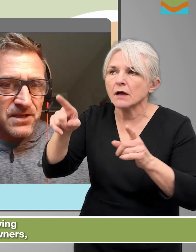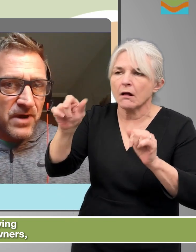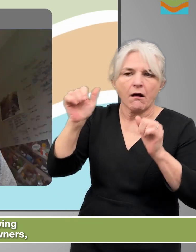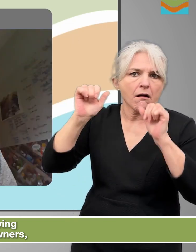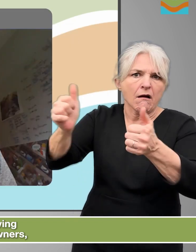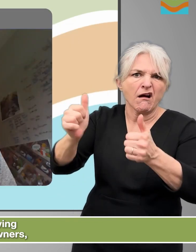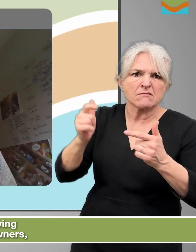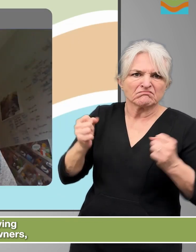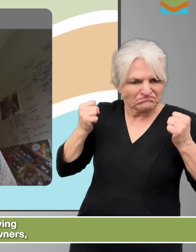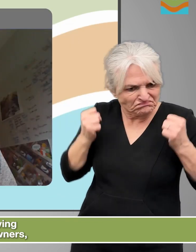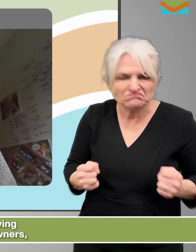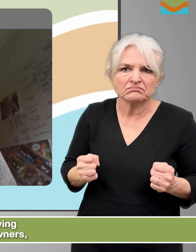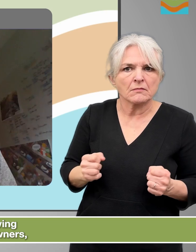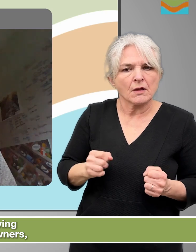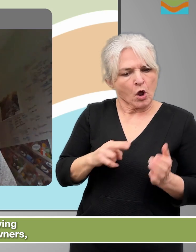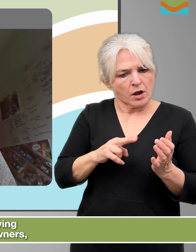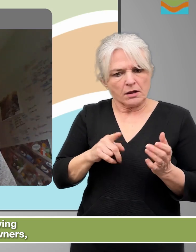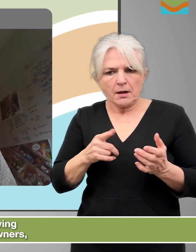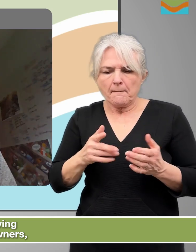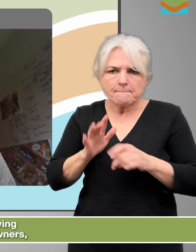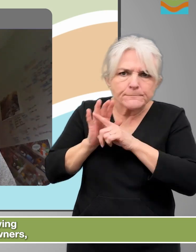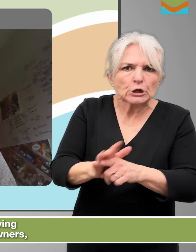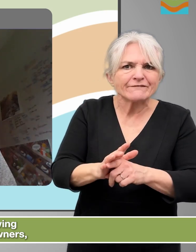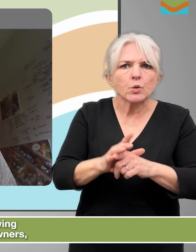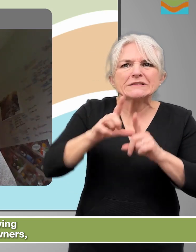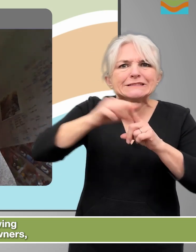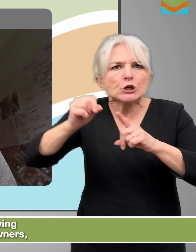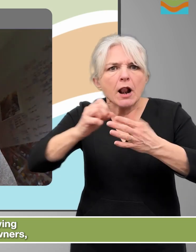your area has been the driving force behind NUAR. Asset owners,